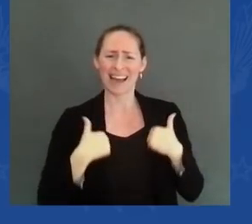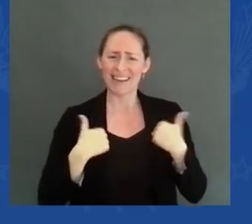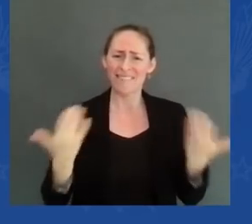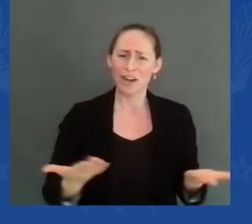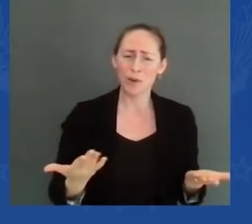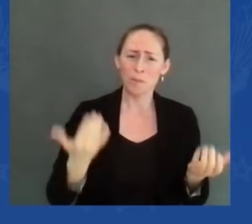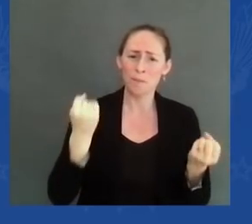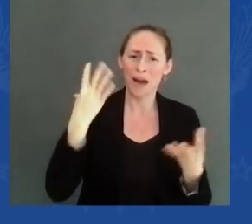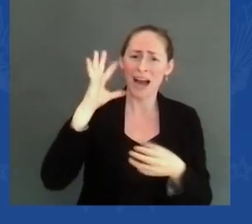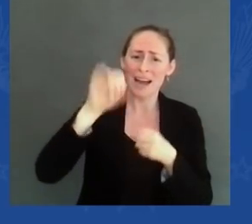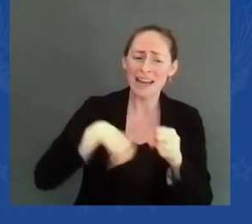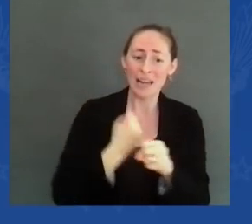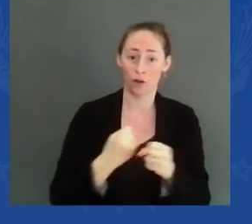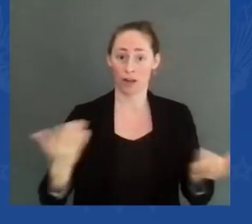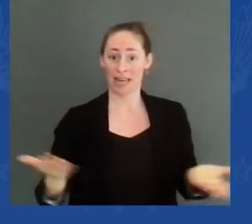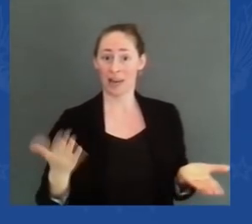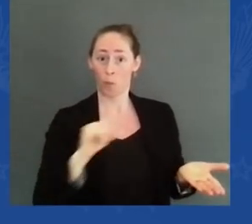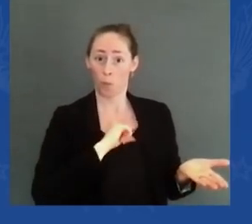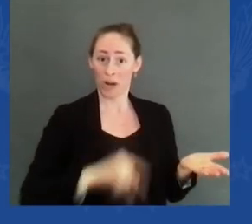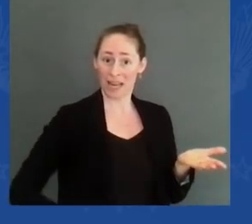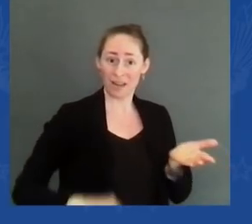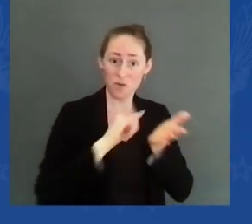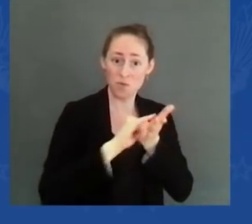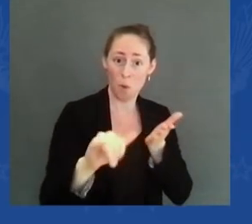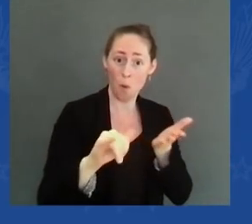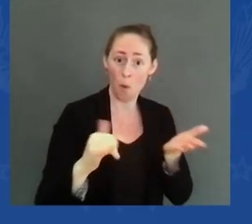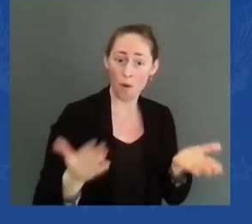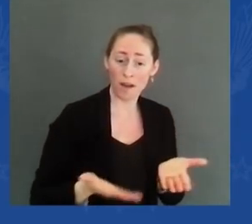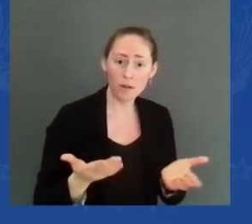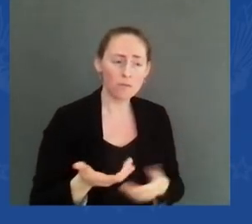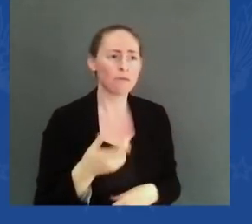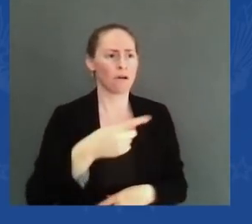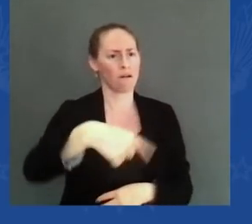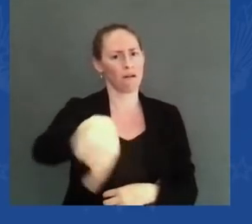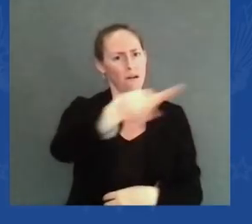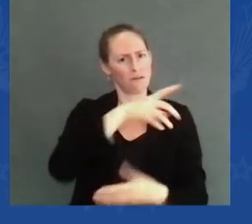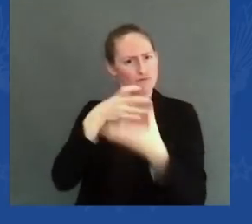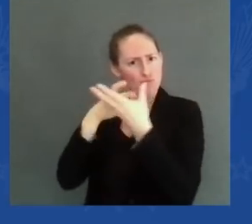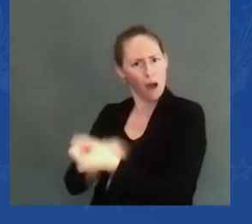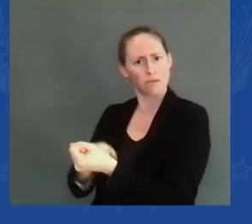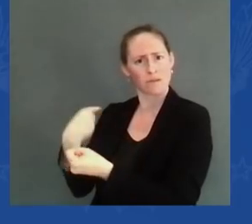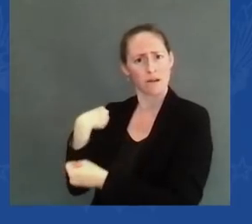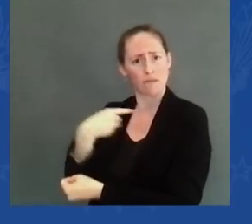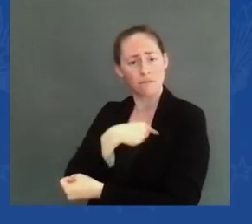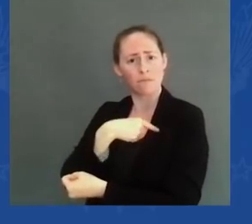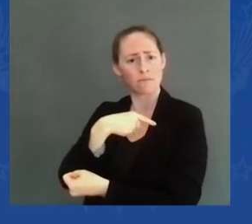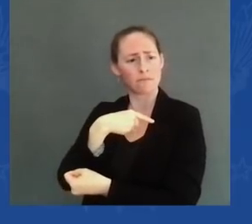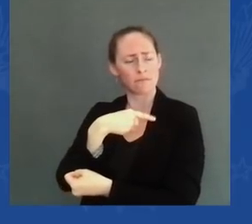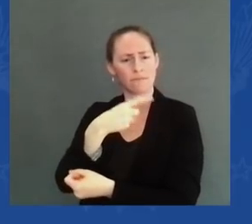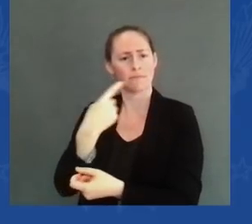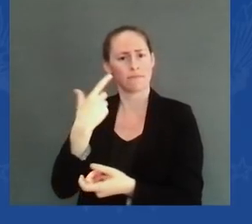who put their faith in us are in pain right now, they're hurting. They look into our eyes and they ask us to help